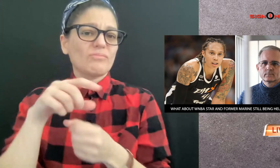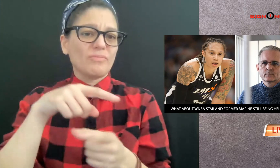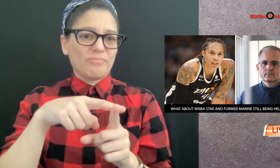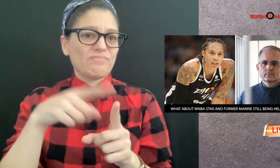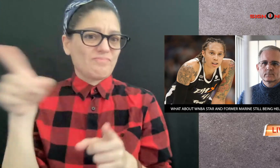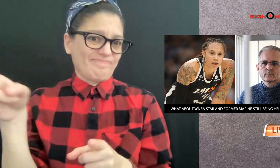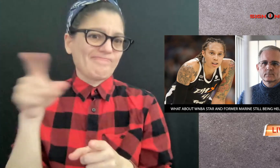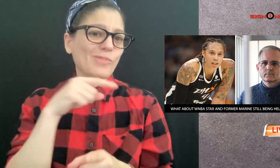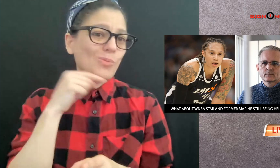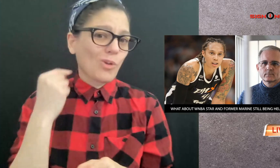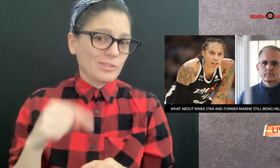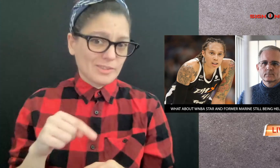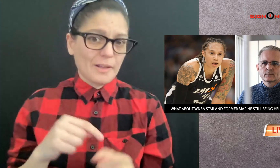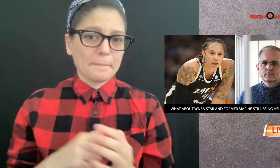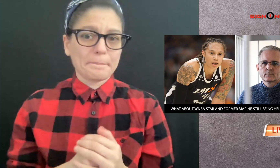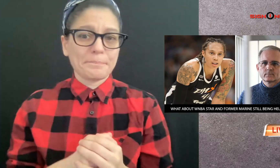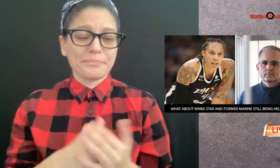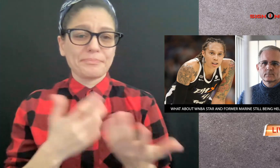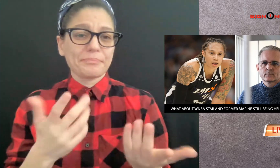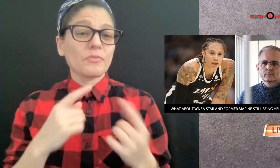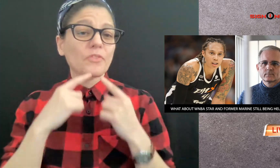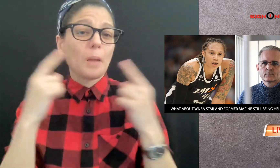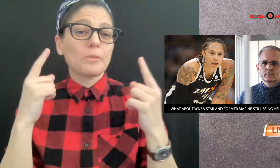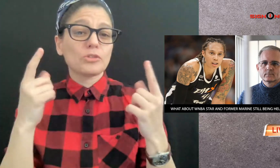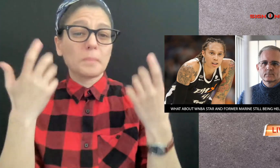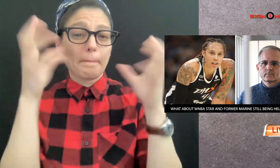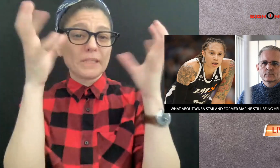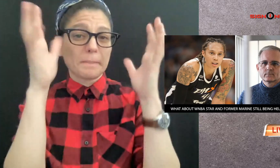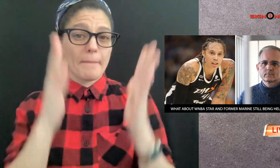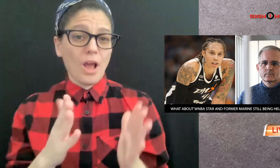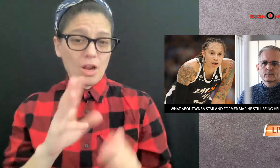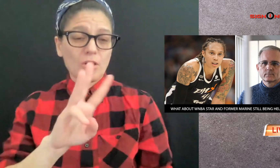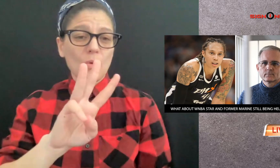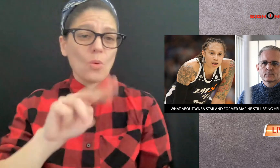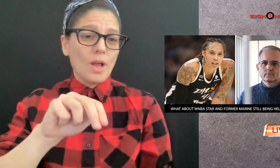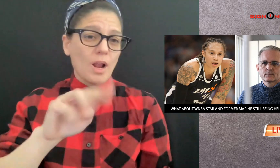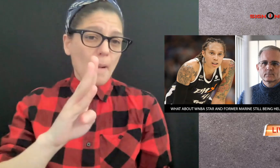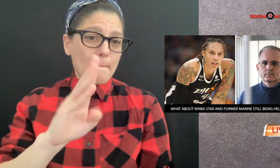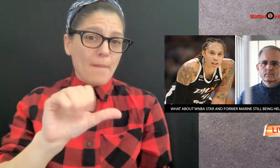for the release of two Americans still being held by Russia